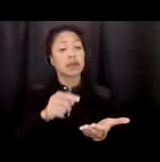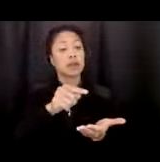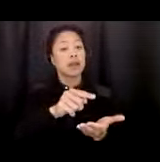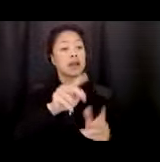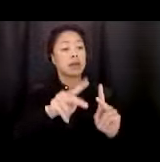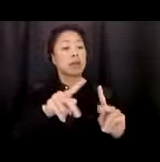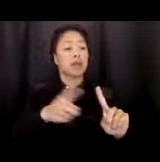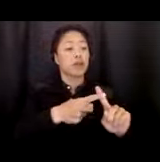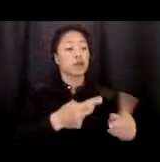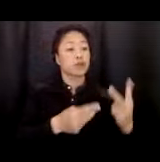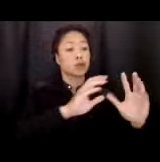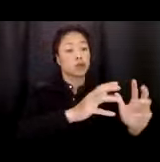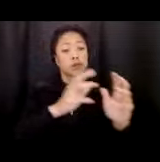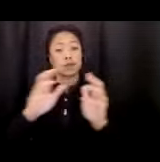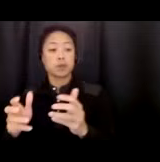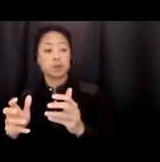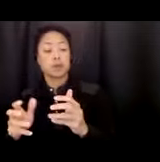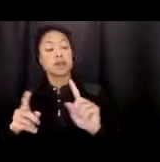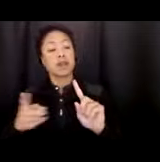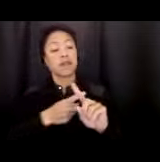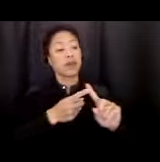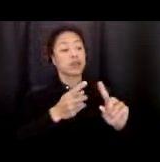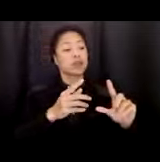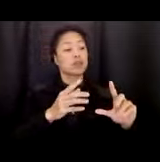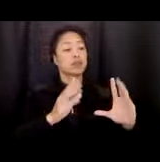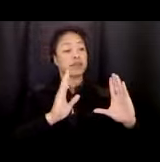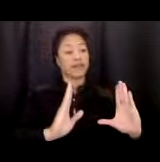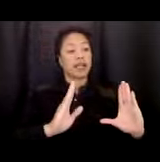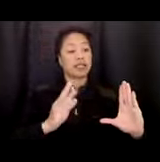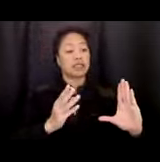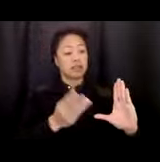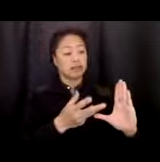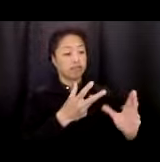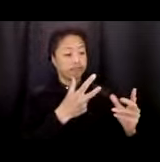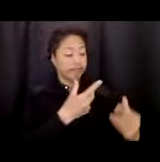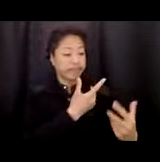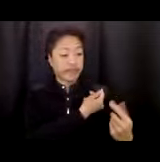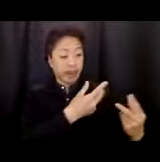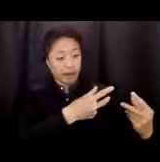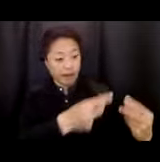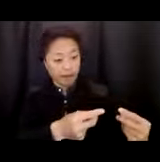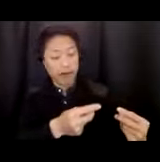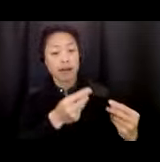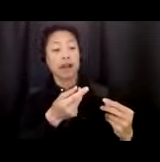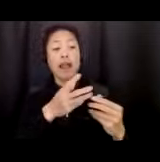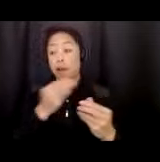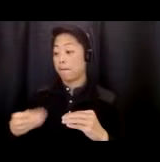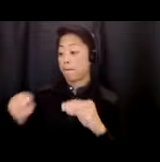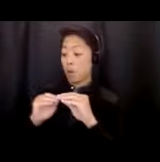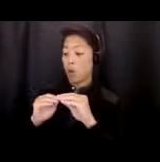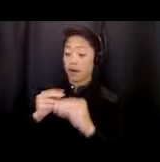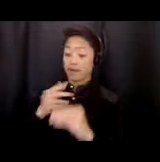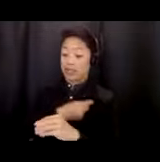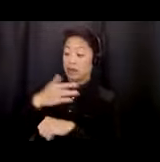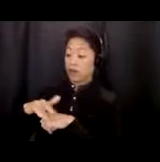in phase 1A are vaccinated and more vaccine doses are available, they will go to essential workers,